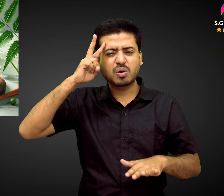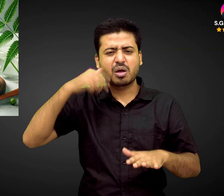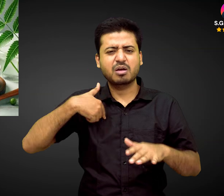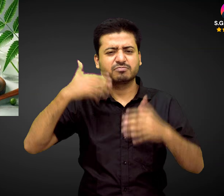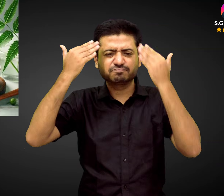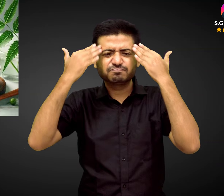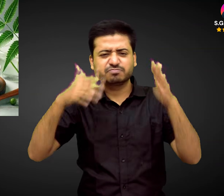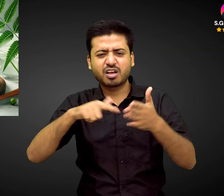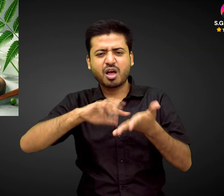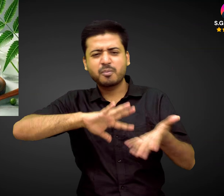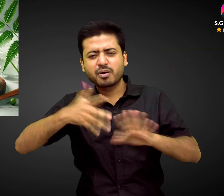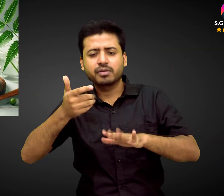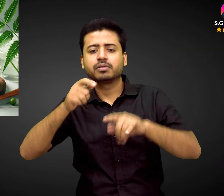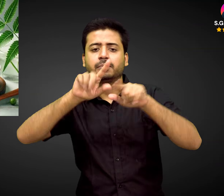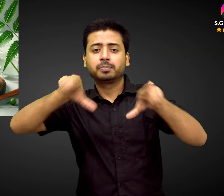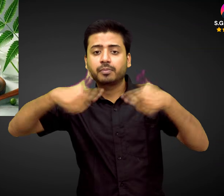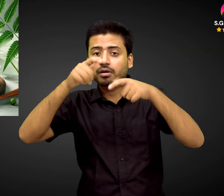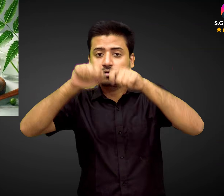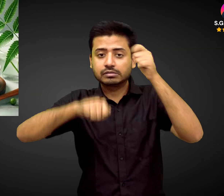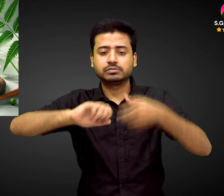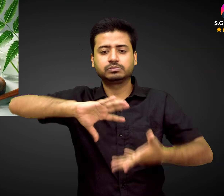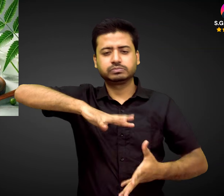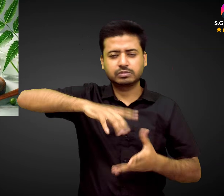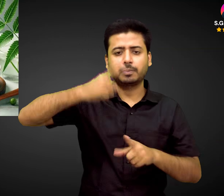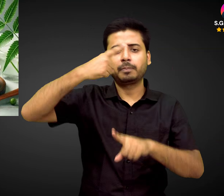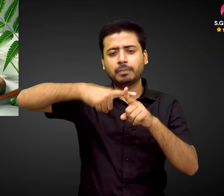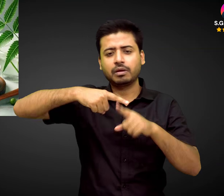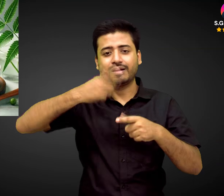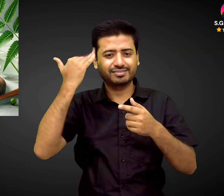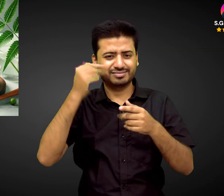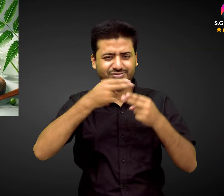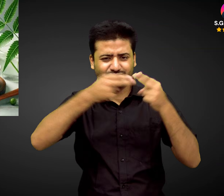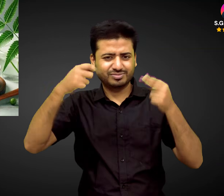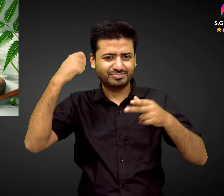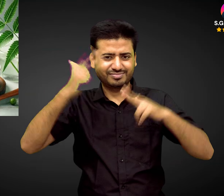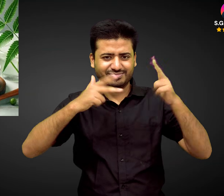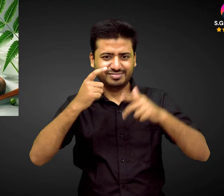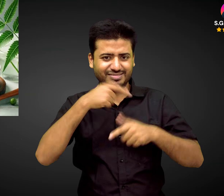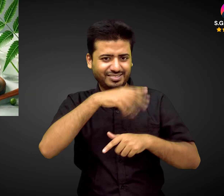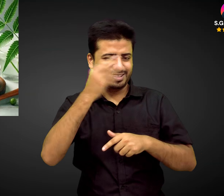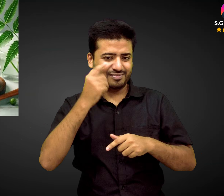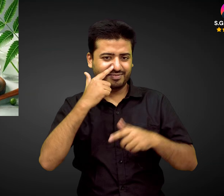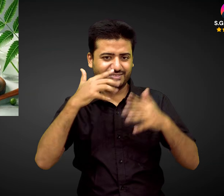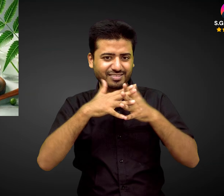consistency, precise measurements are recommended. You will need exactly one tablespoon of your